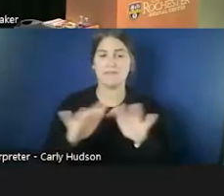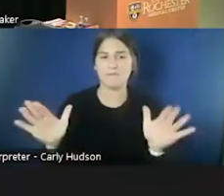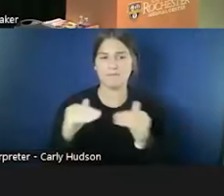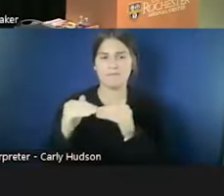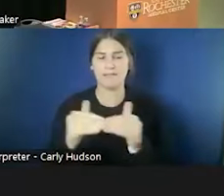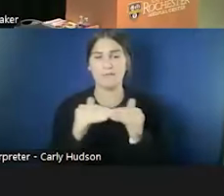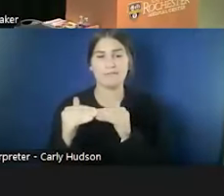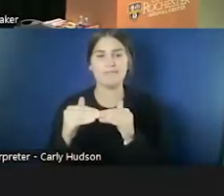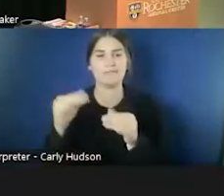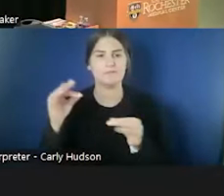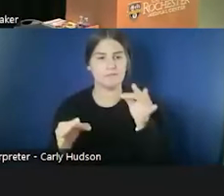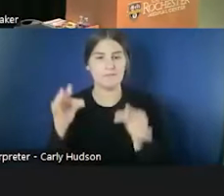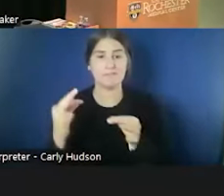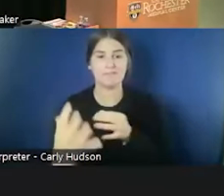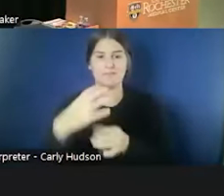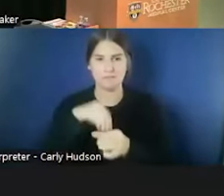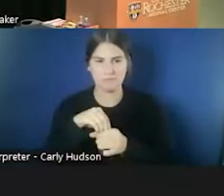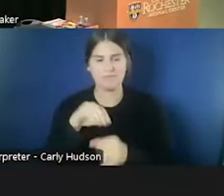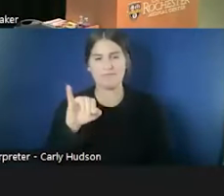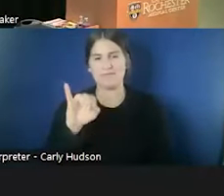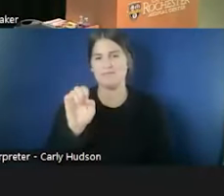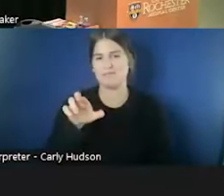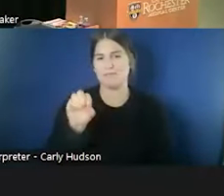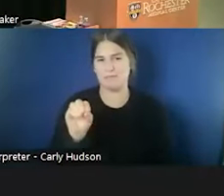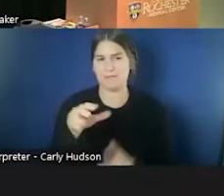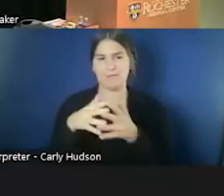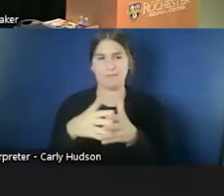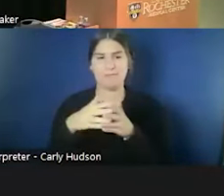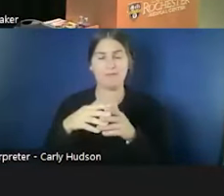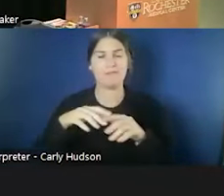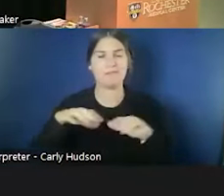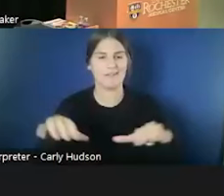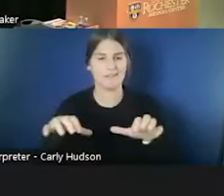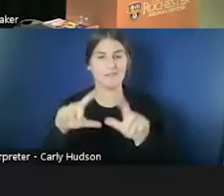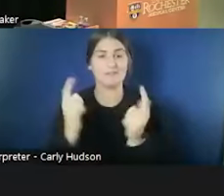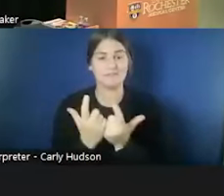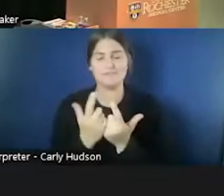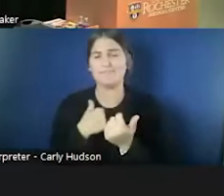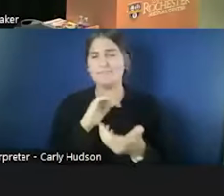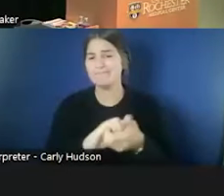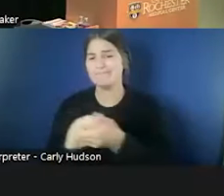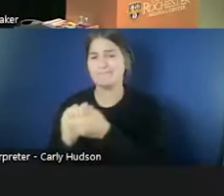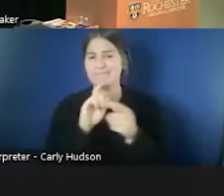Theo American Action League he collaborates with corporations organizations and health providers